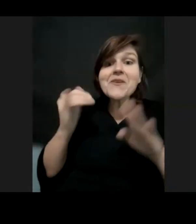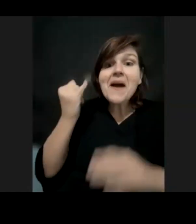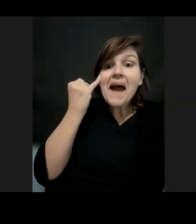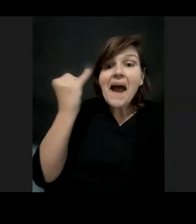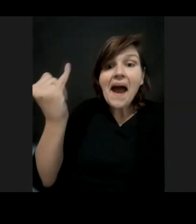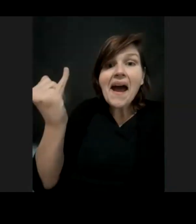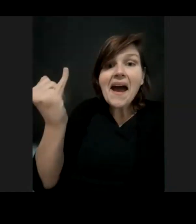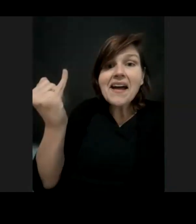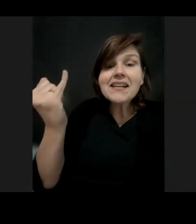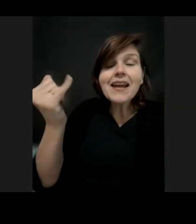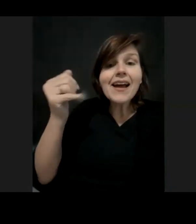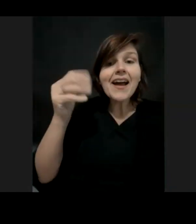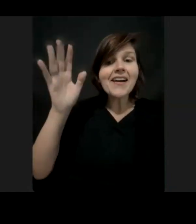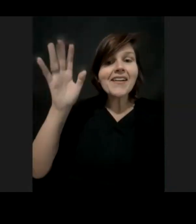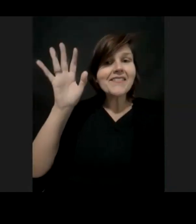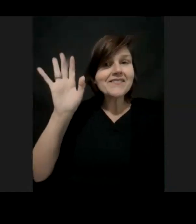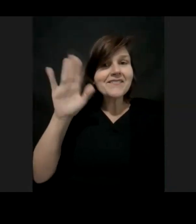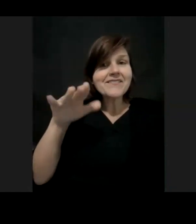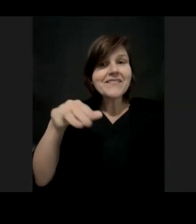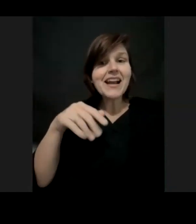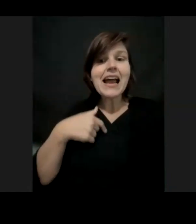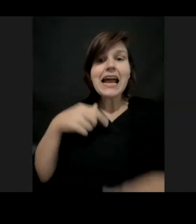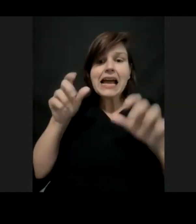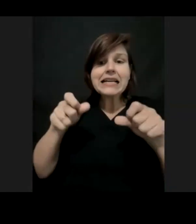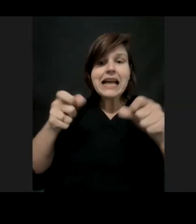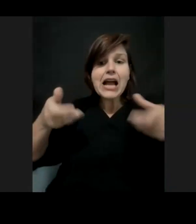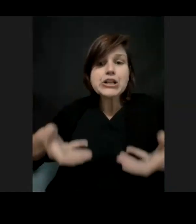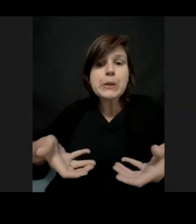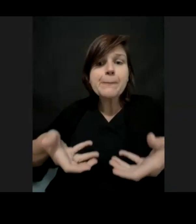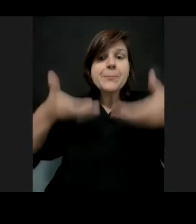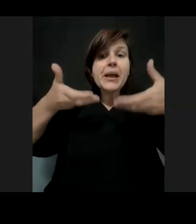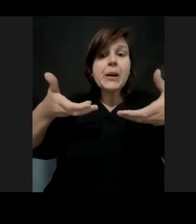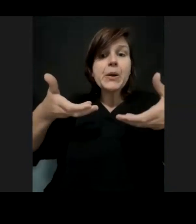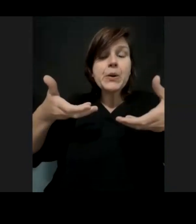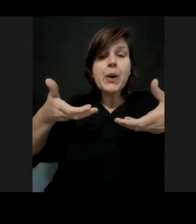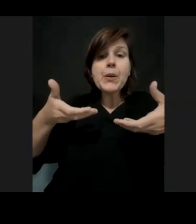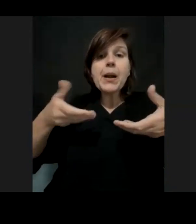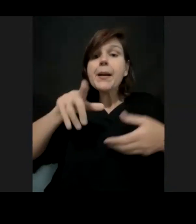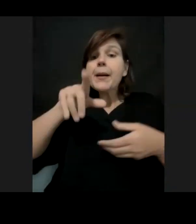Fabby, can you pick up Alishaaa the Kingfisher?